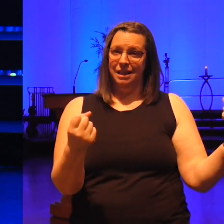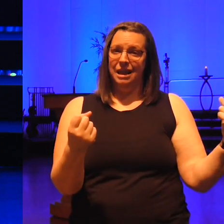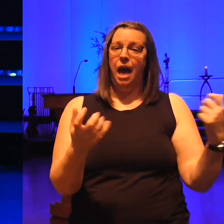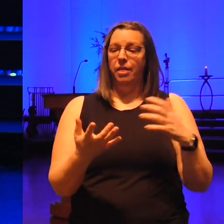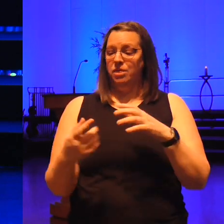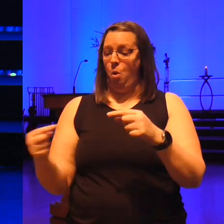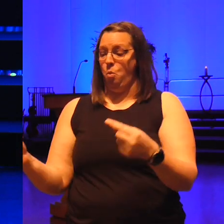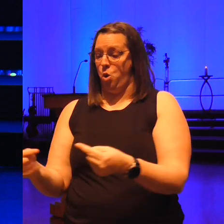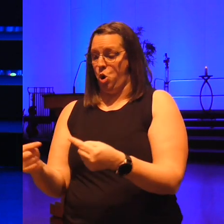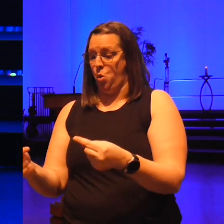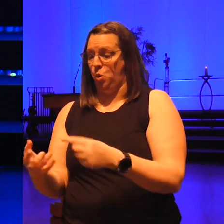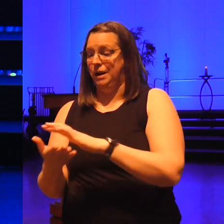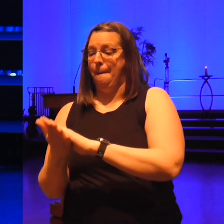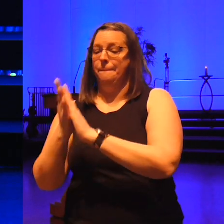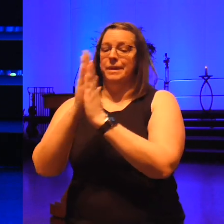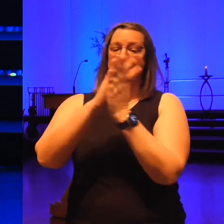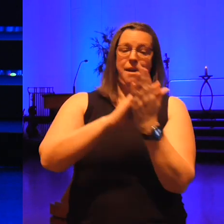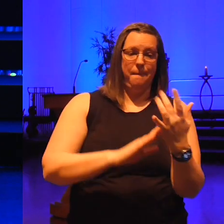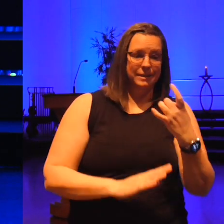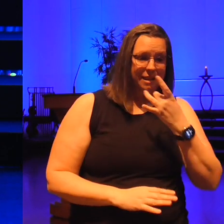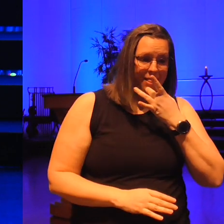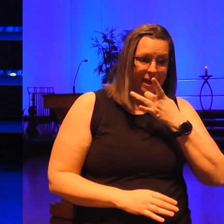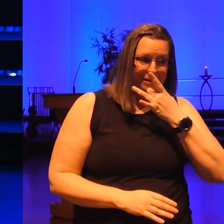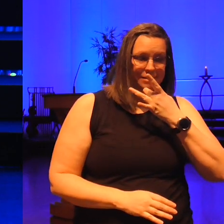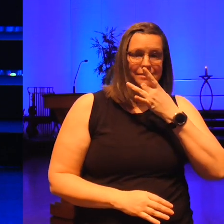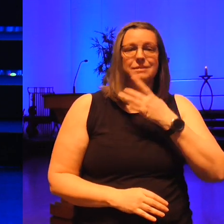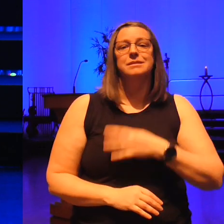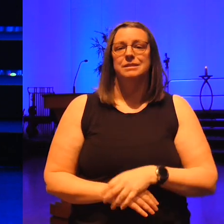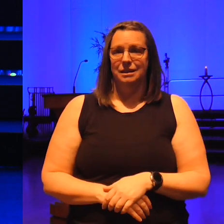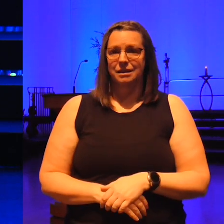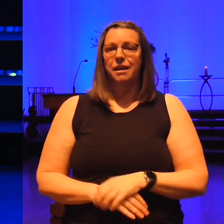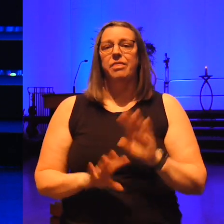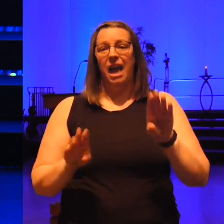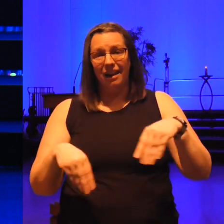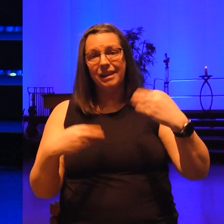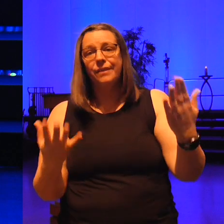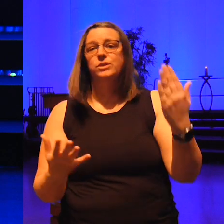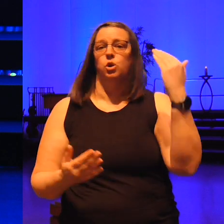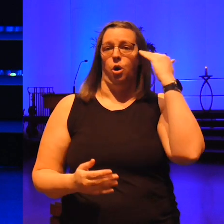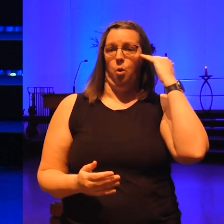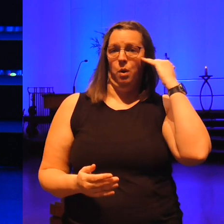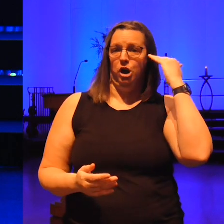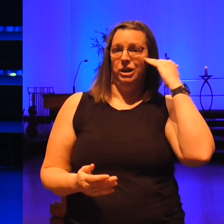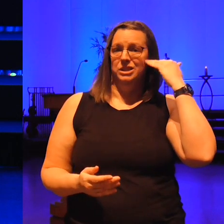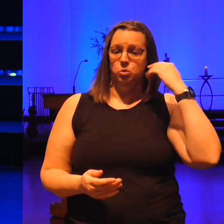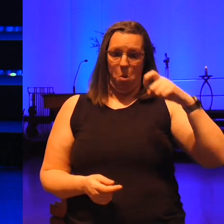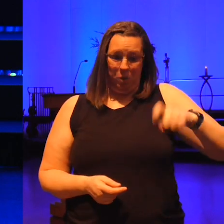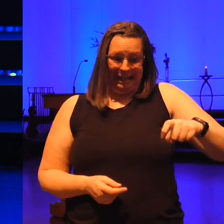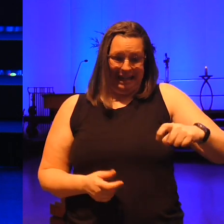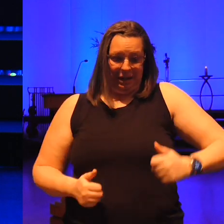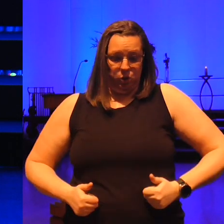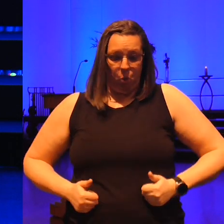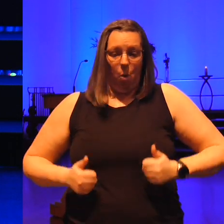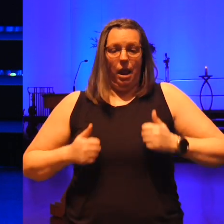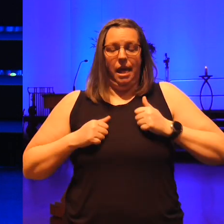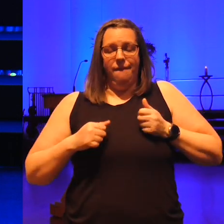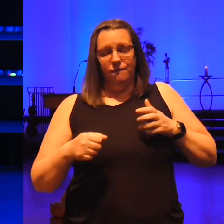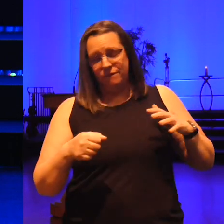light that gives your awareness what you need to live as a fully integrated and inspired being